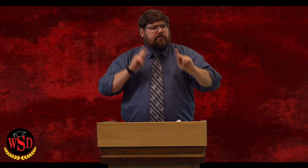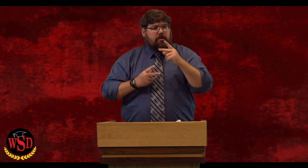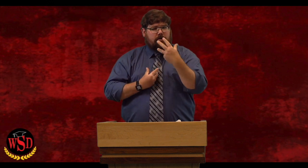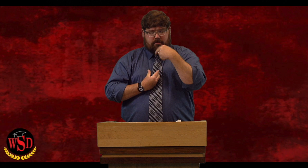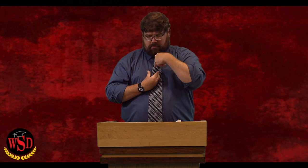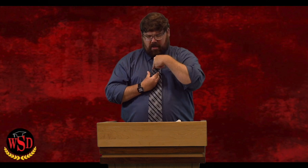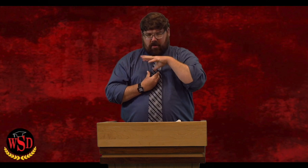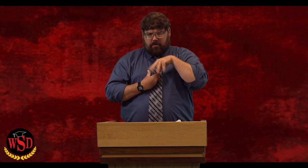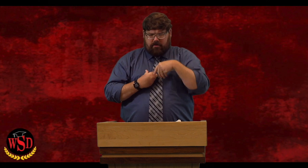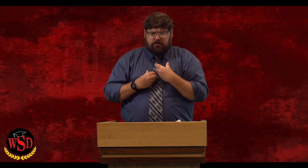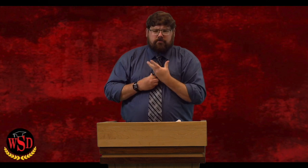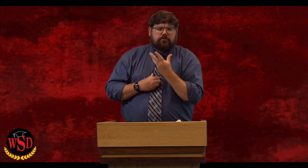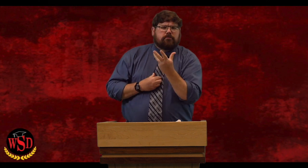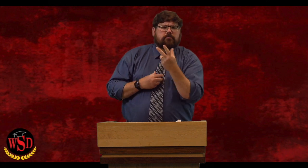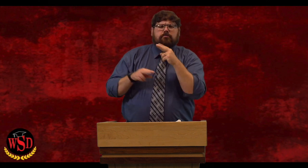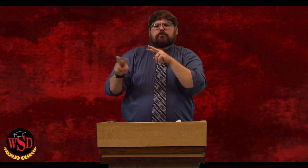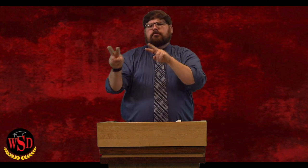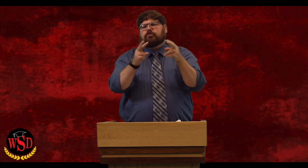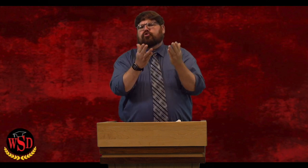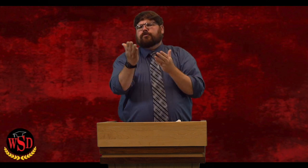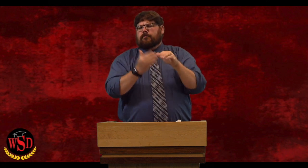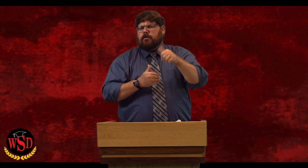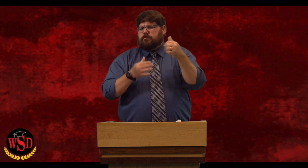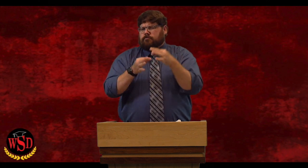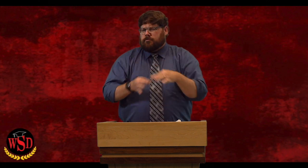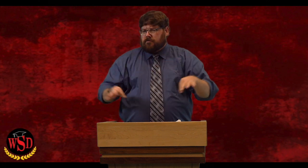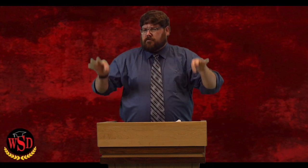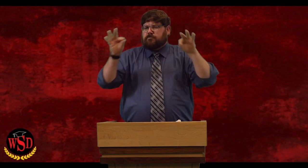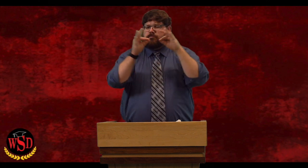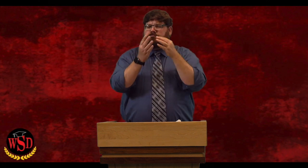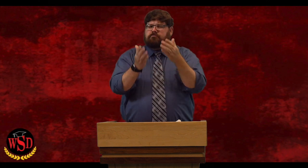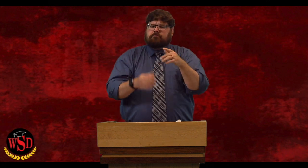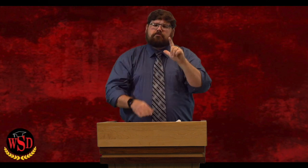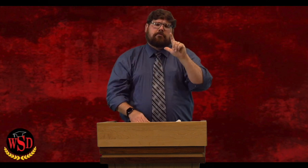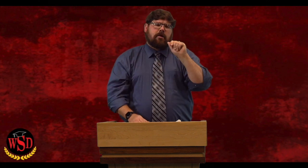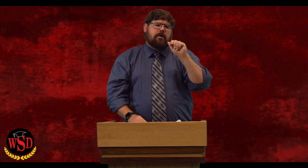Serving not only gives to others, but gives to the individual as well.